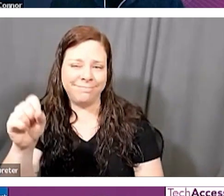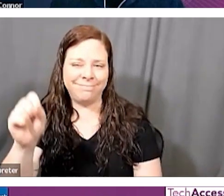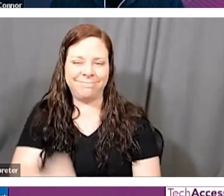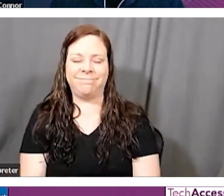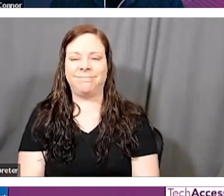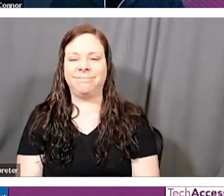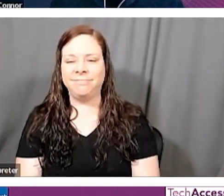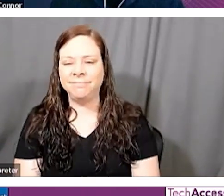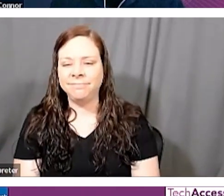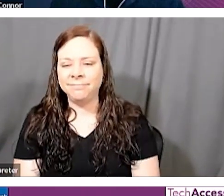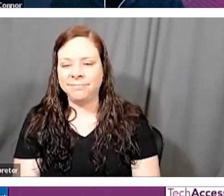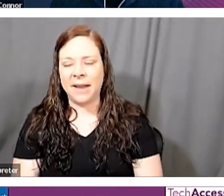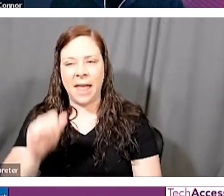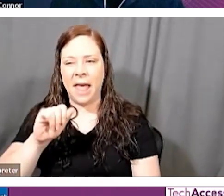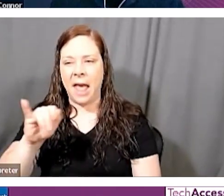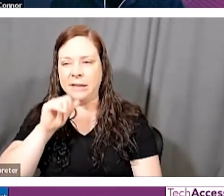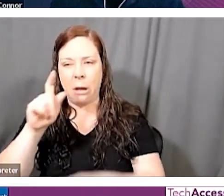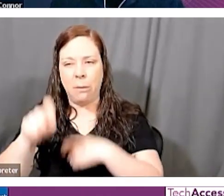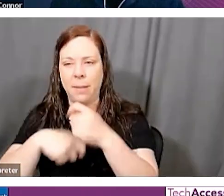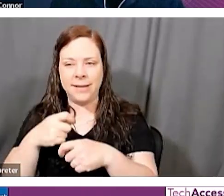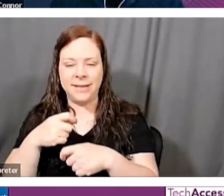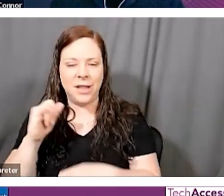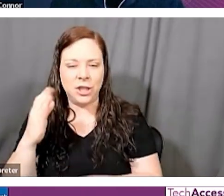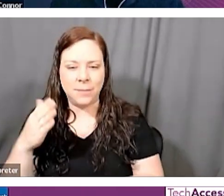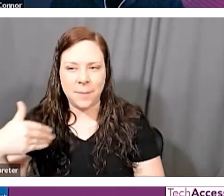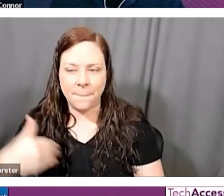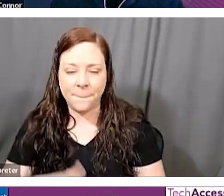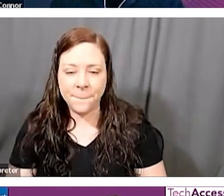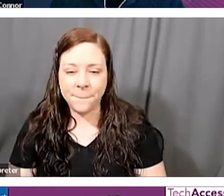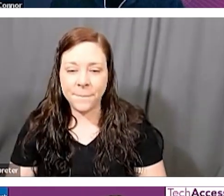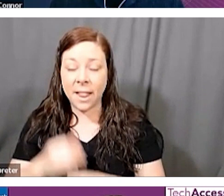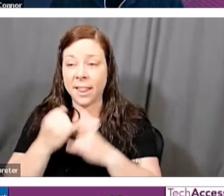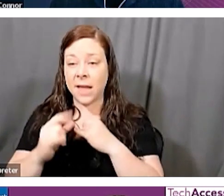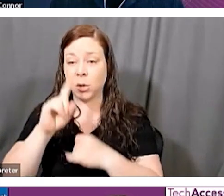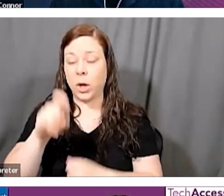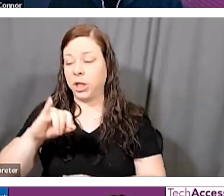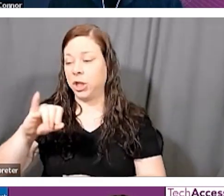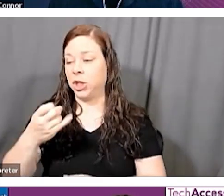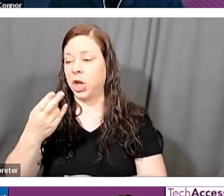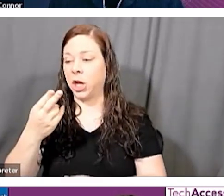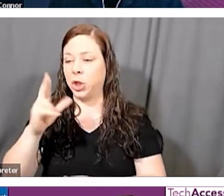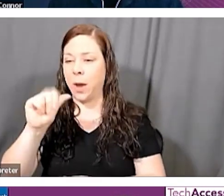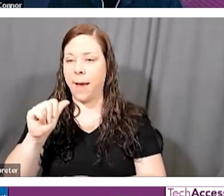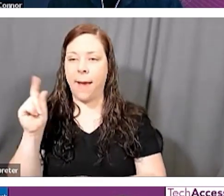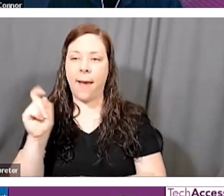All right. And then the last question we have is from Joshua. "Would creating a knowledge base with how-tos on specific tasks